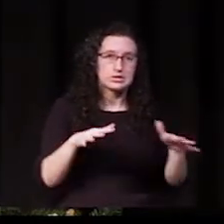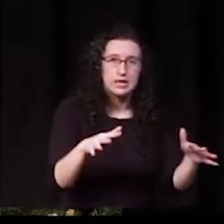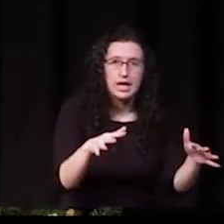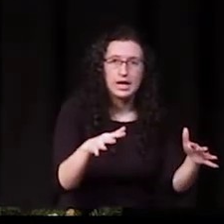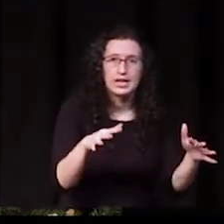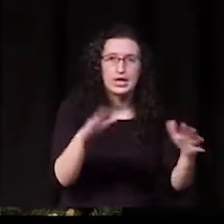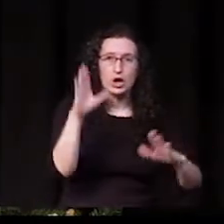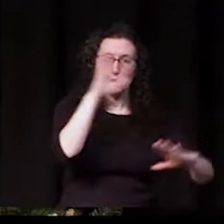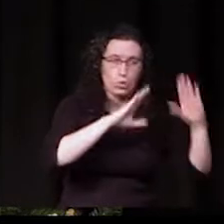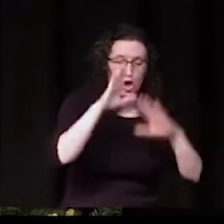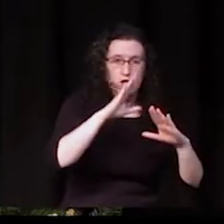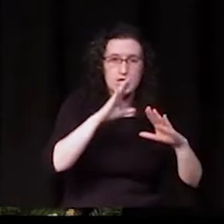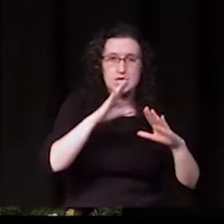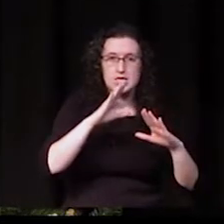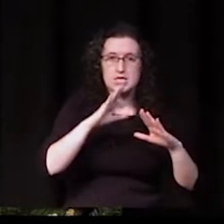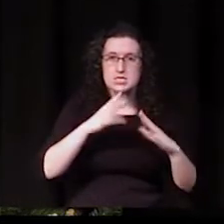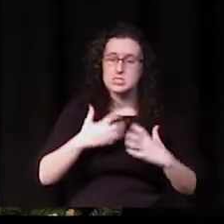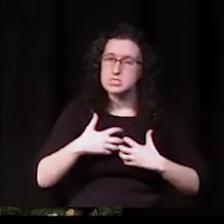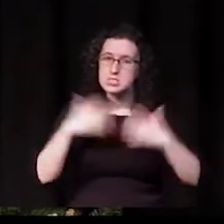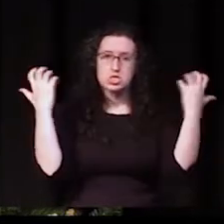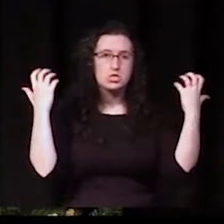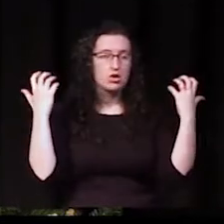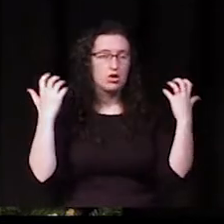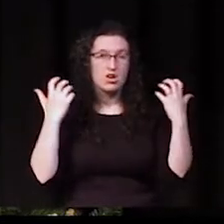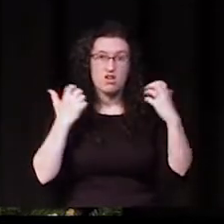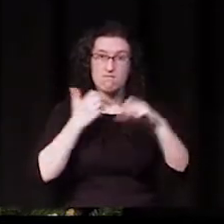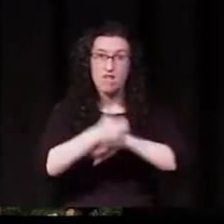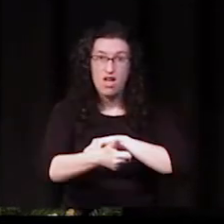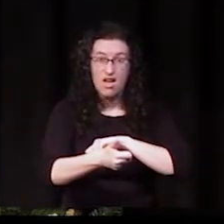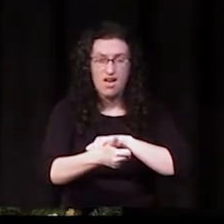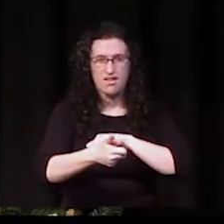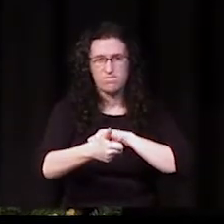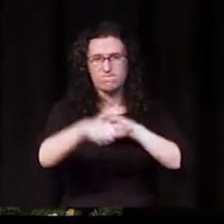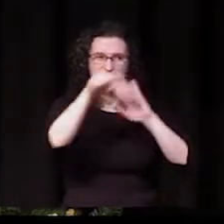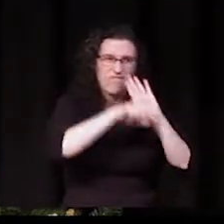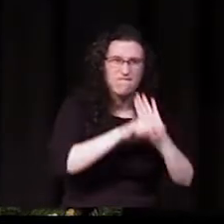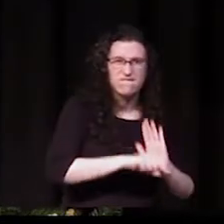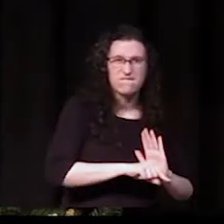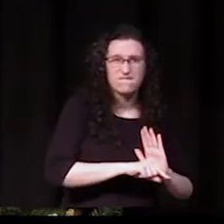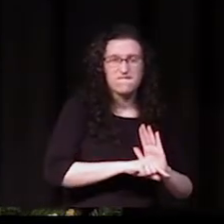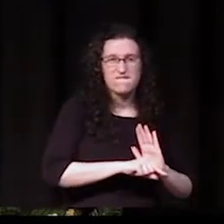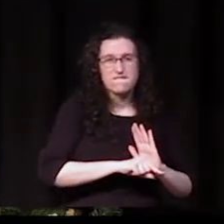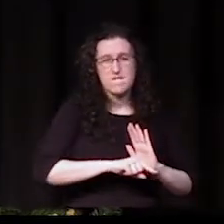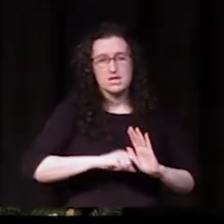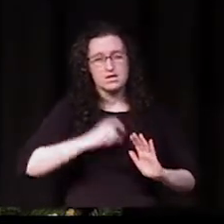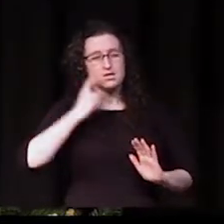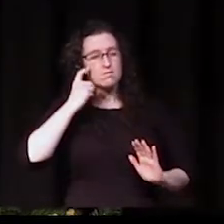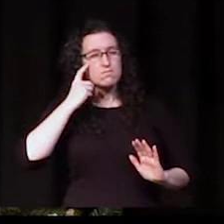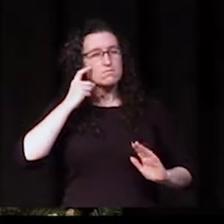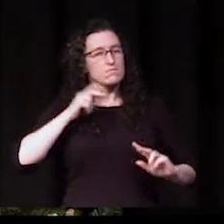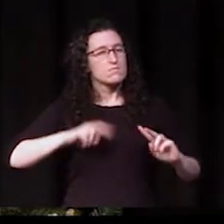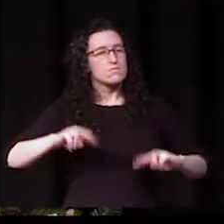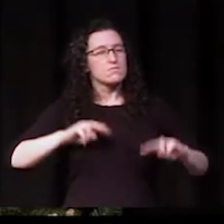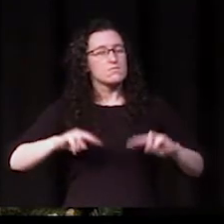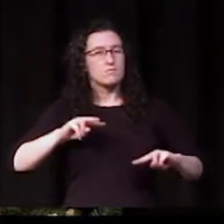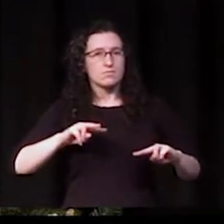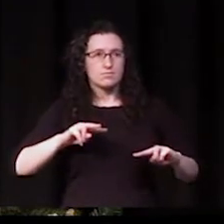anger and accusation, perhaps cynicism, skepticism, and it's difficult to trust God